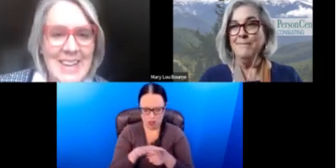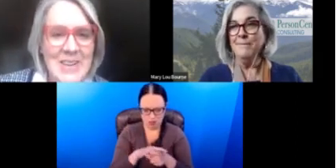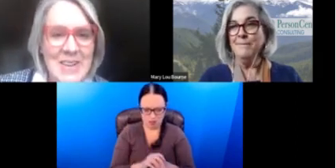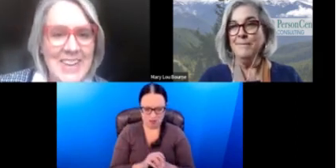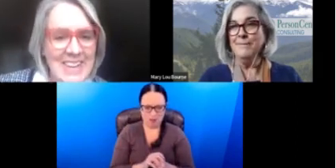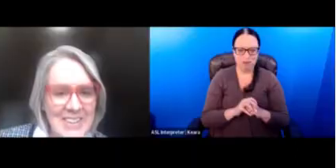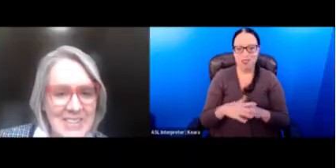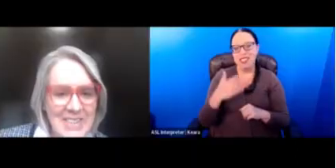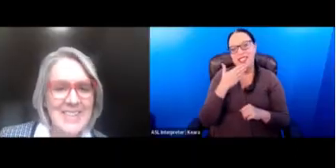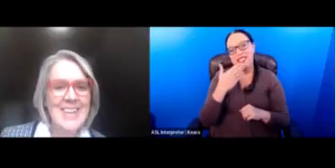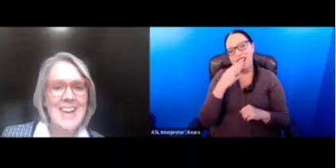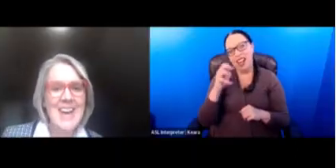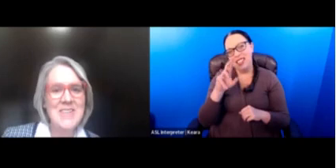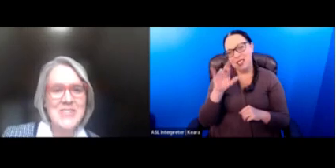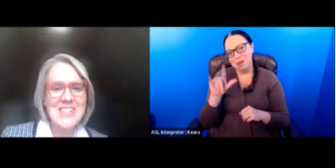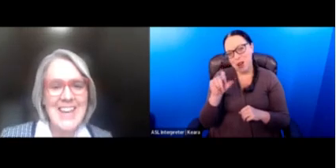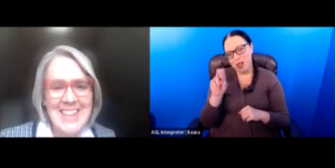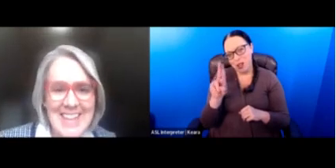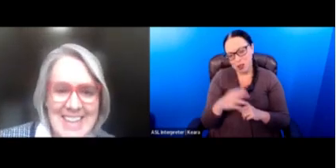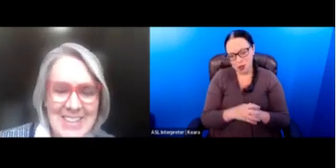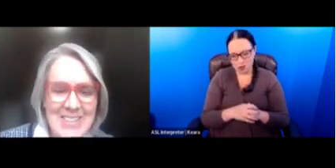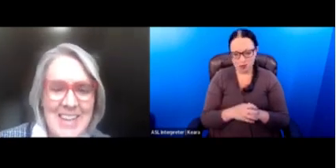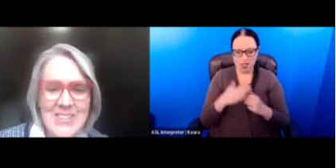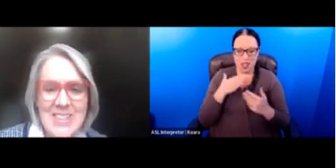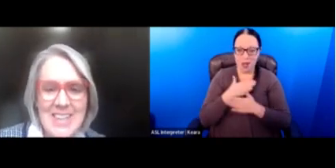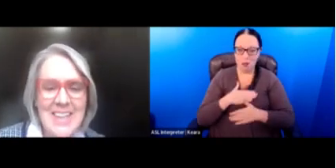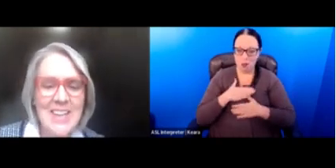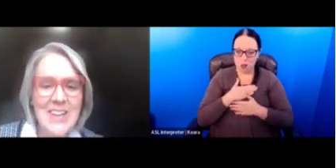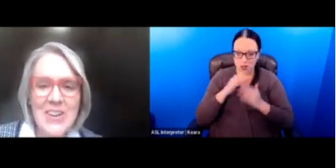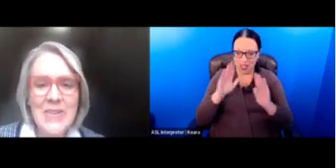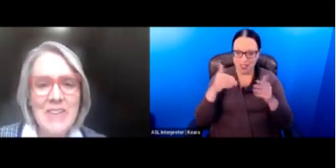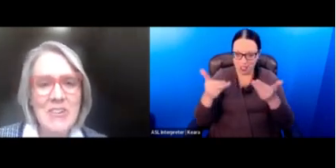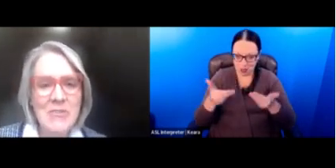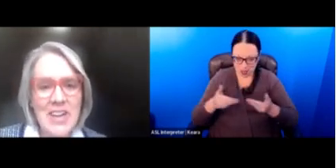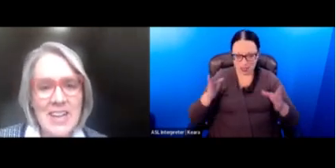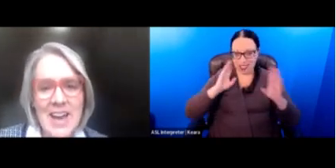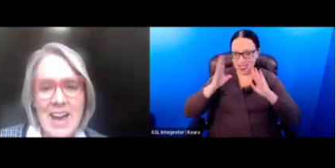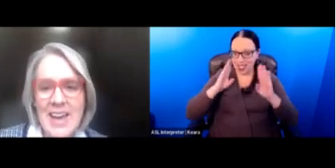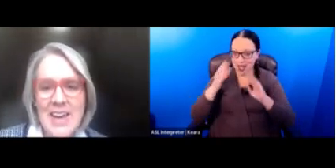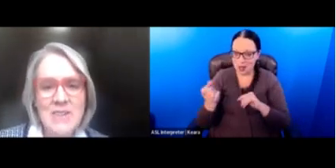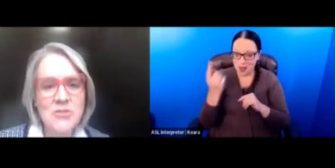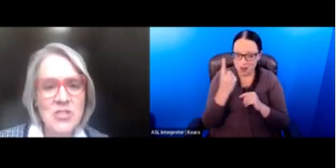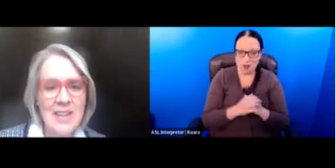Unknown: Thank you, Mary Lou. I appreciate the introduction. Hello, everyone. I am Shannon